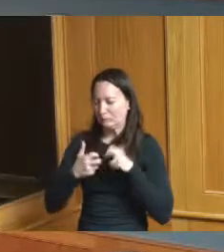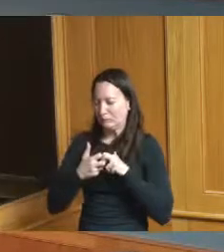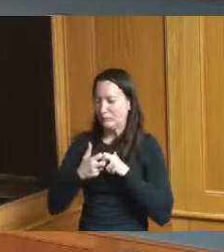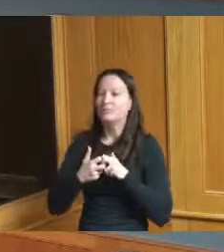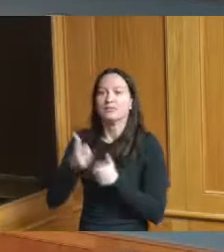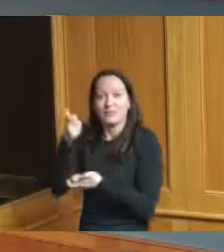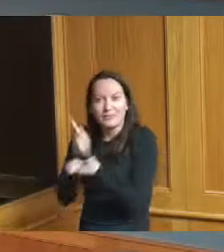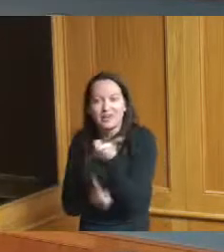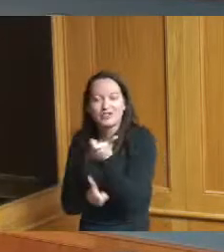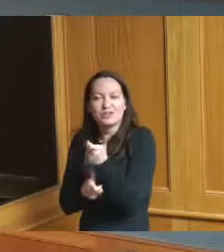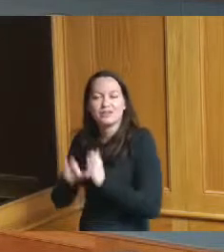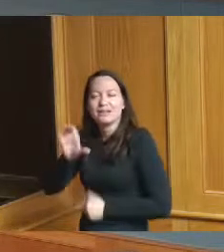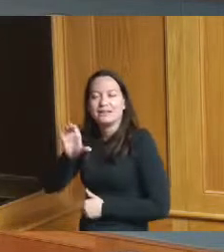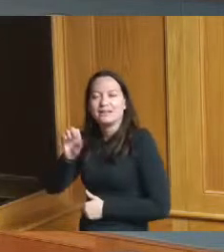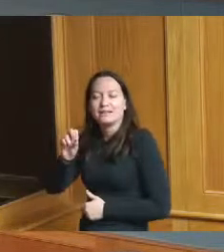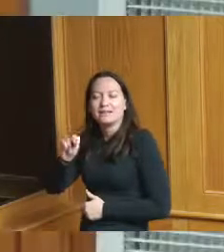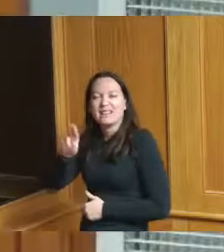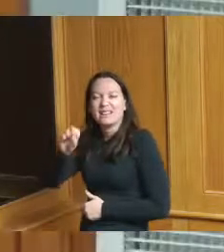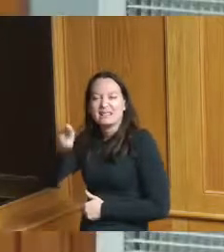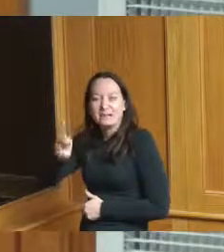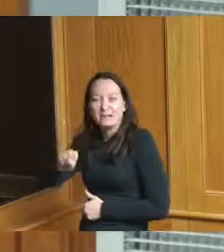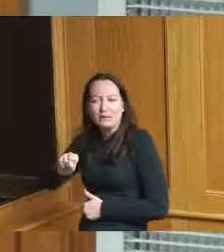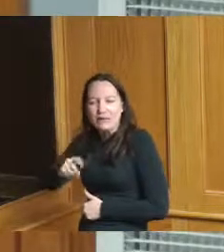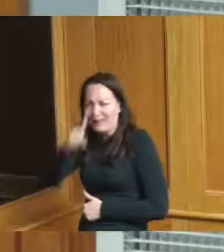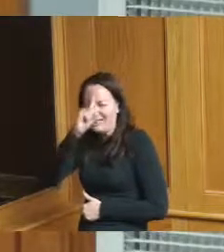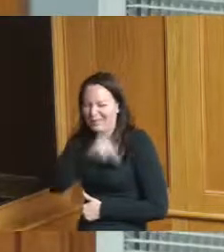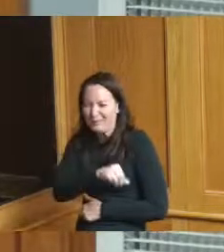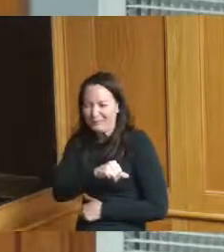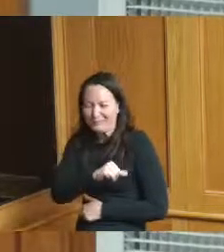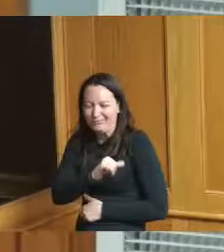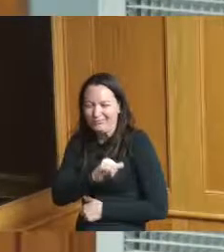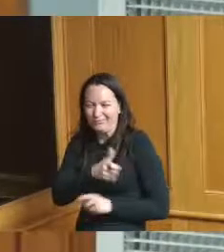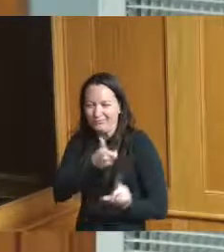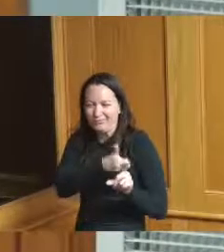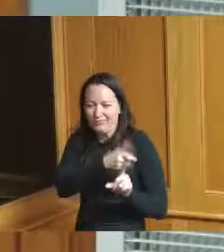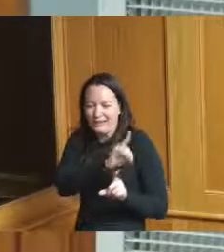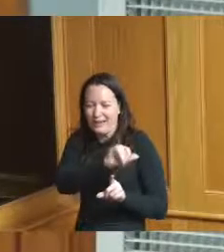those are census tracts I think that census tract just had an issue when they were in the data but